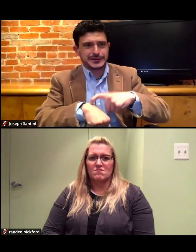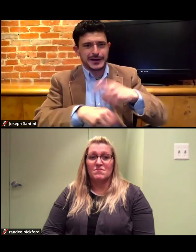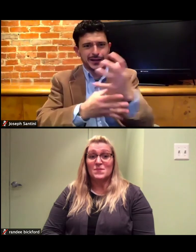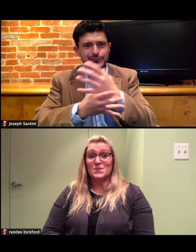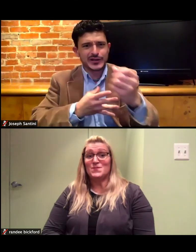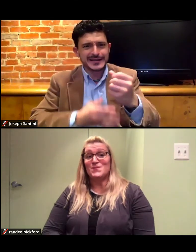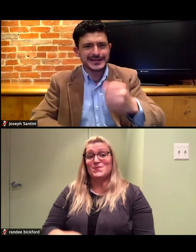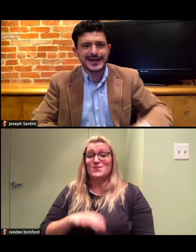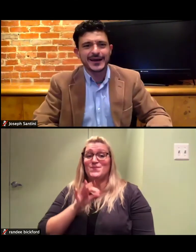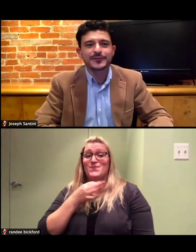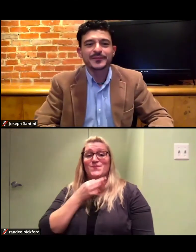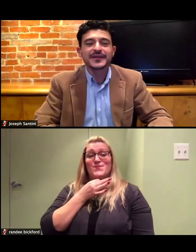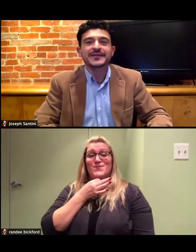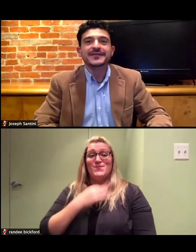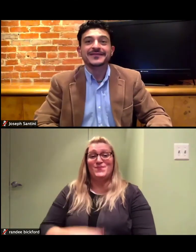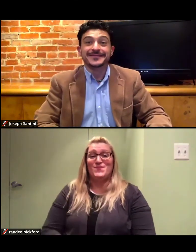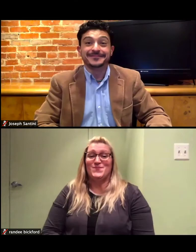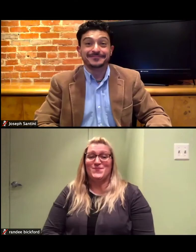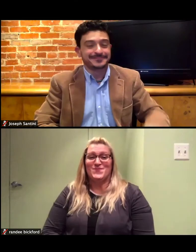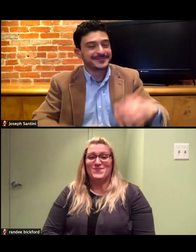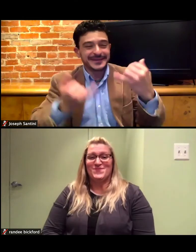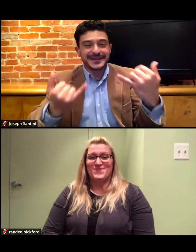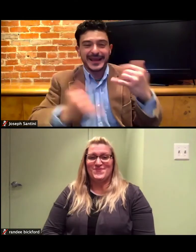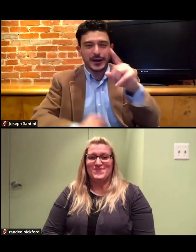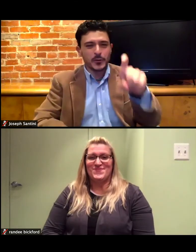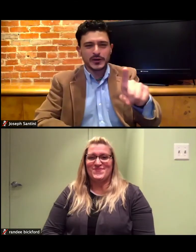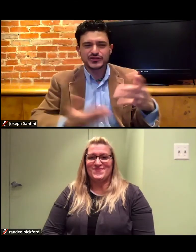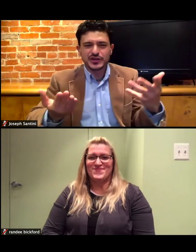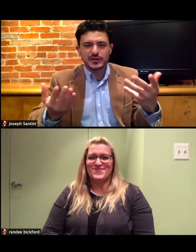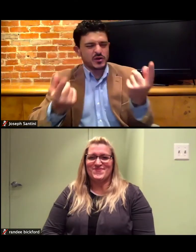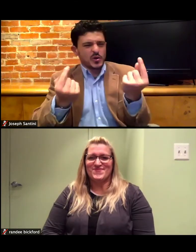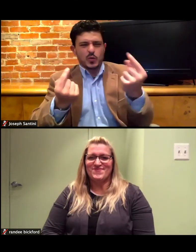We have a quick poll question. We're already running out of time. So, let's move on with the next poll question.